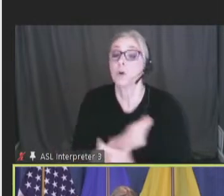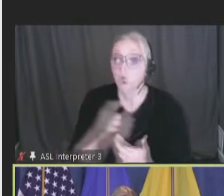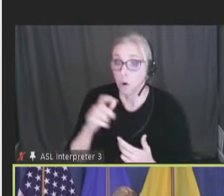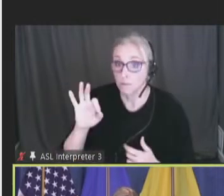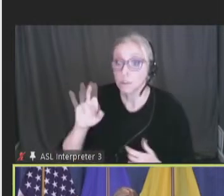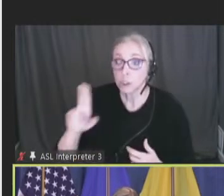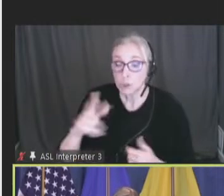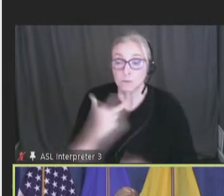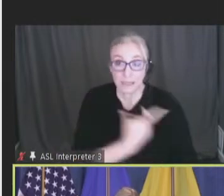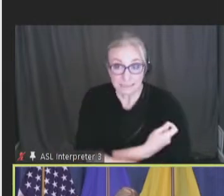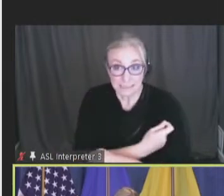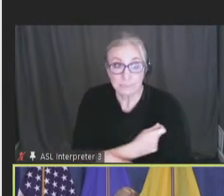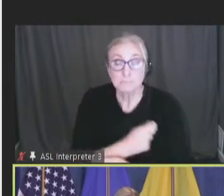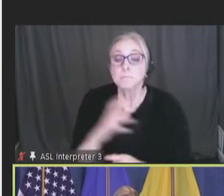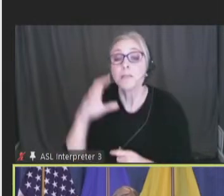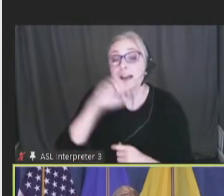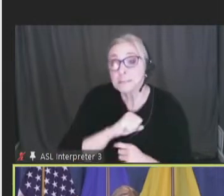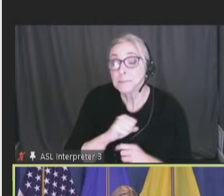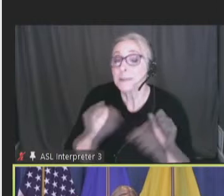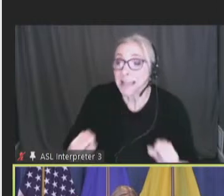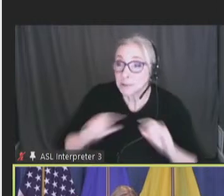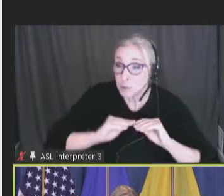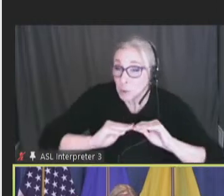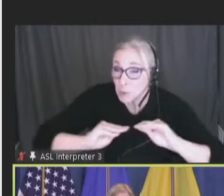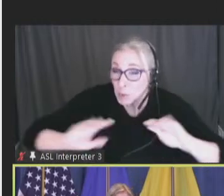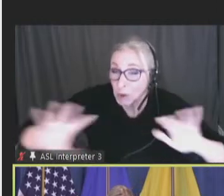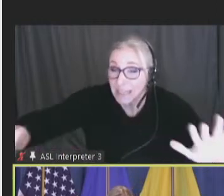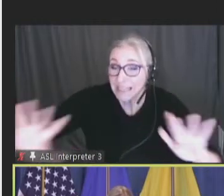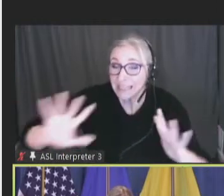The estimated potential reach of all content created from these projects,